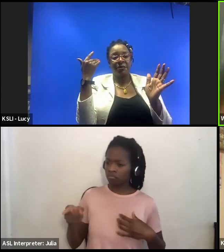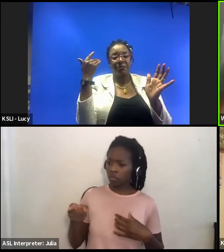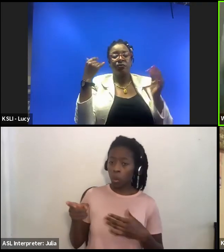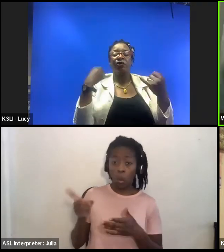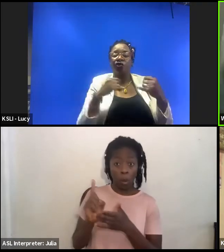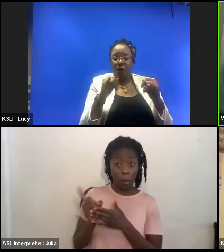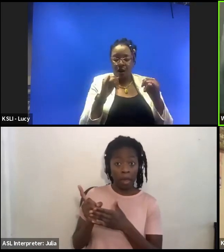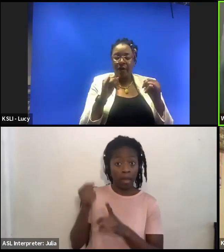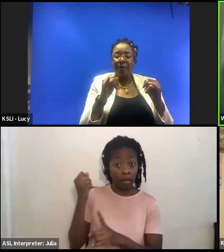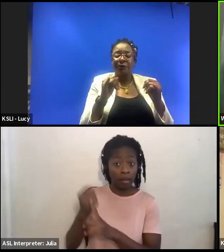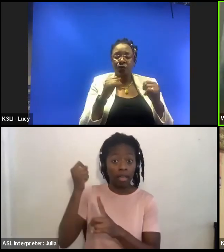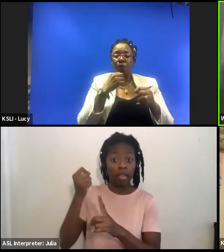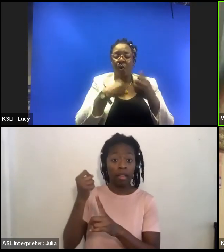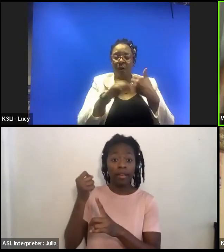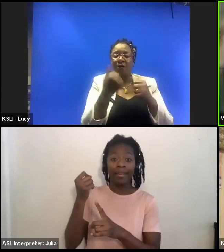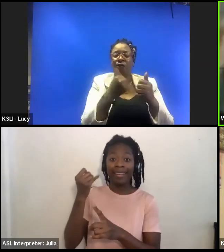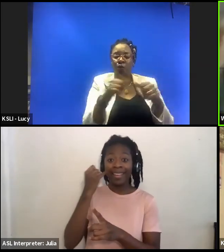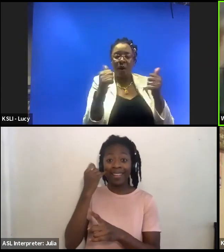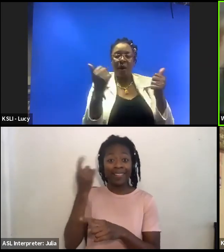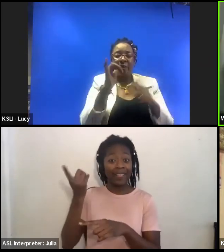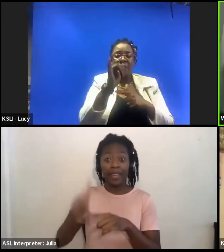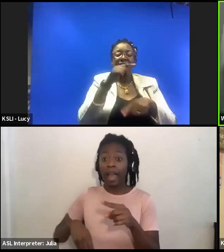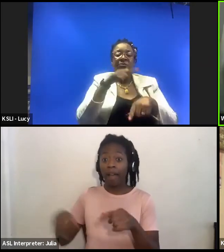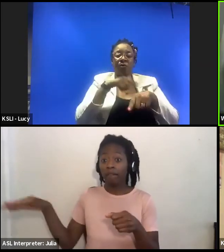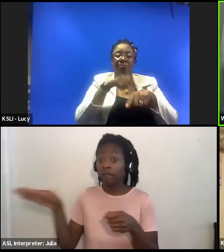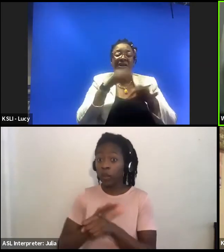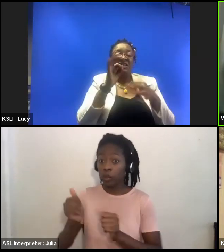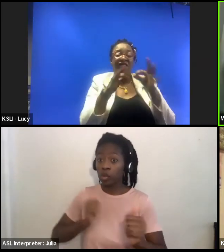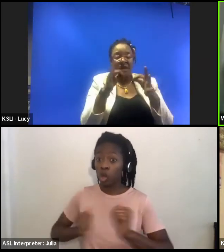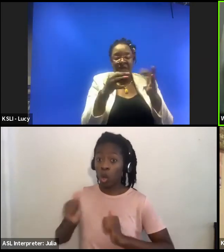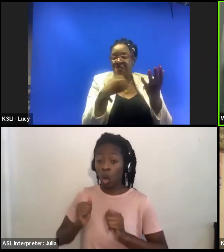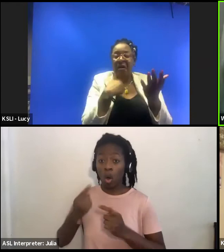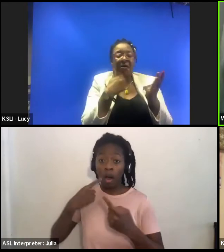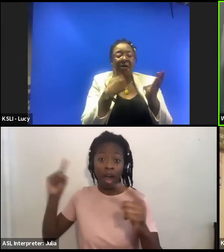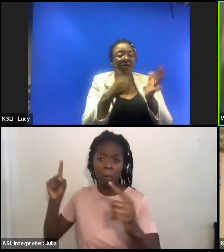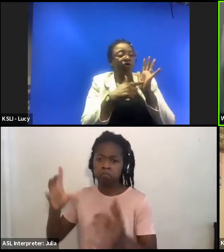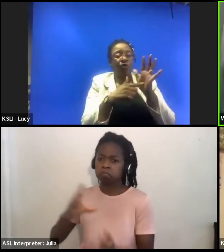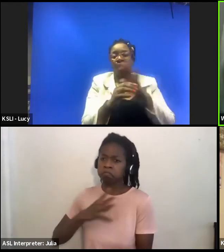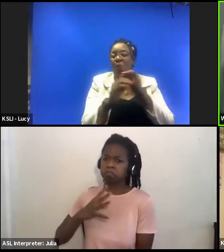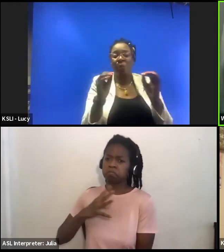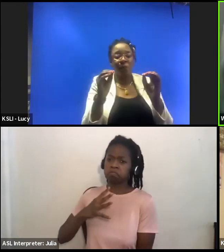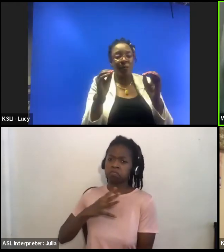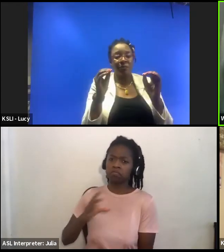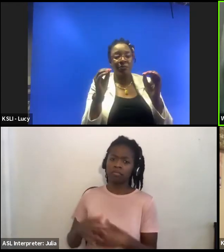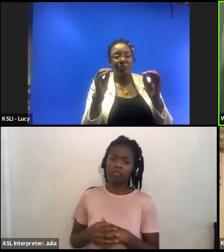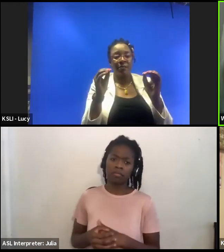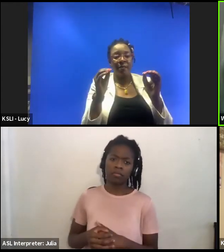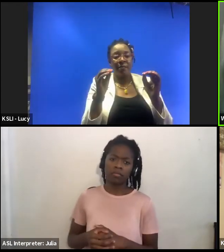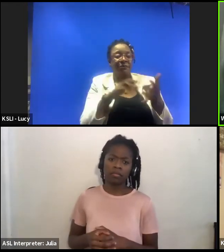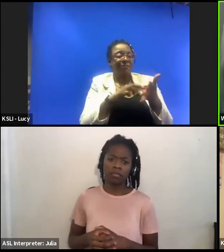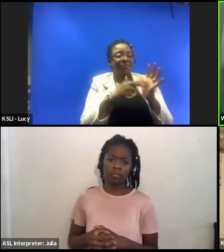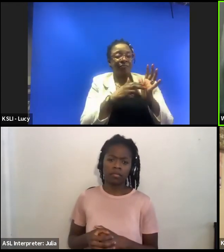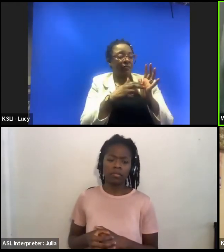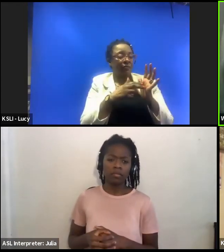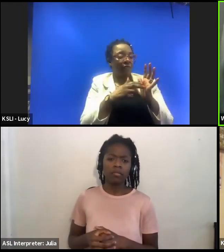even if you couldn't deliver a whole show, you know. And it's not something that a lot of people